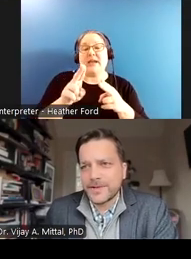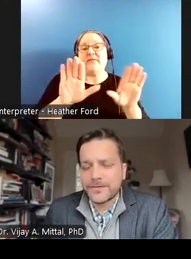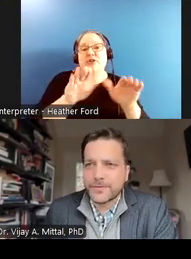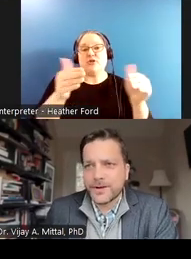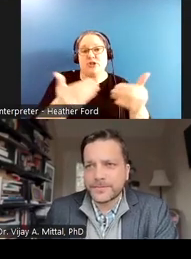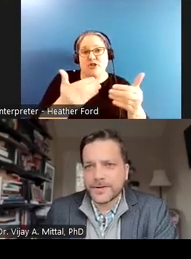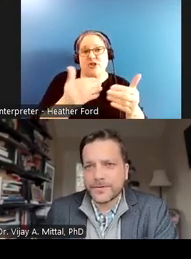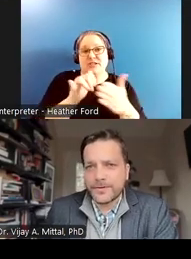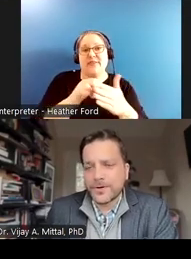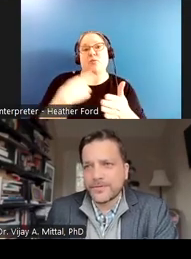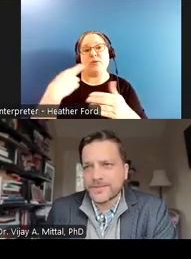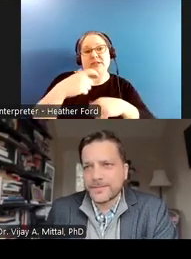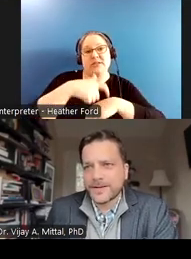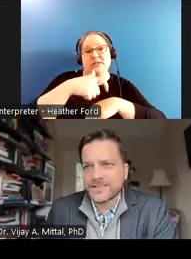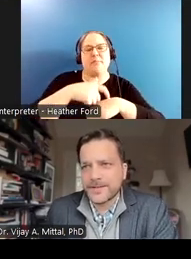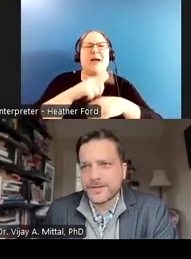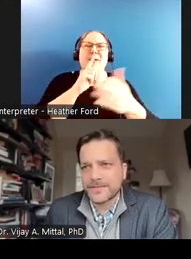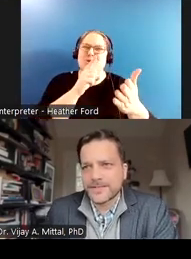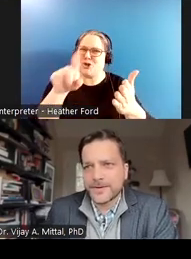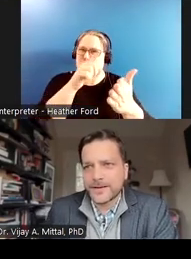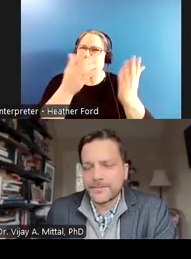many of you are probably already aware of it, so I'm not going to spend a lot of time on it,